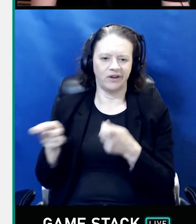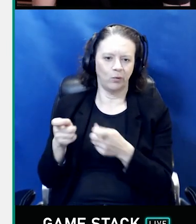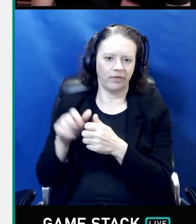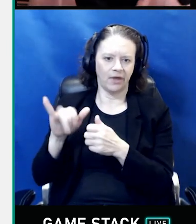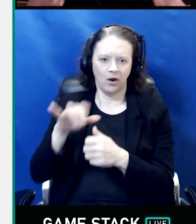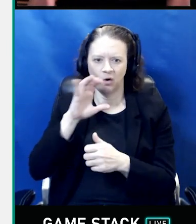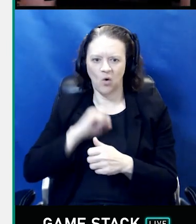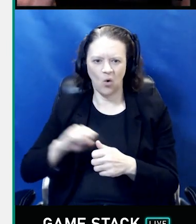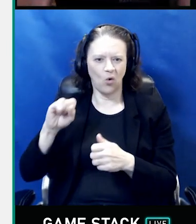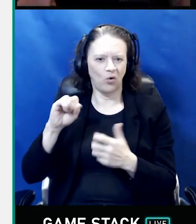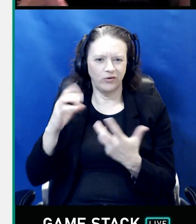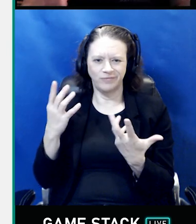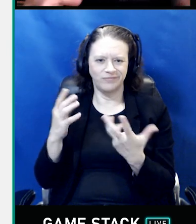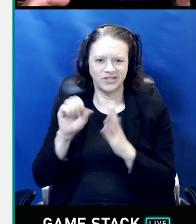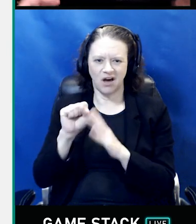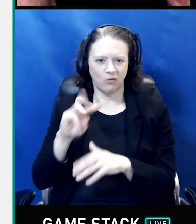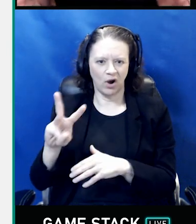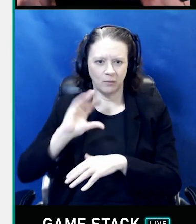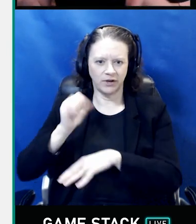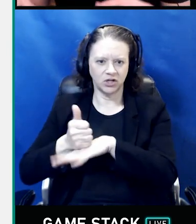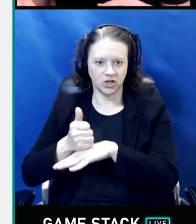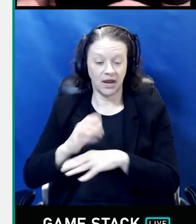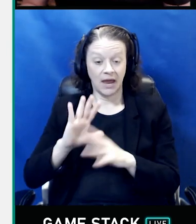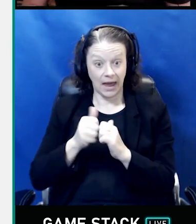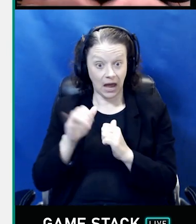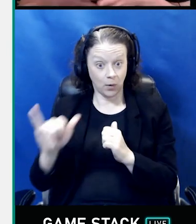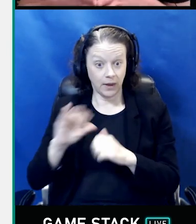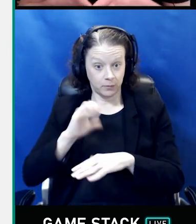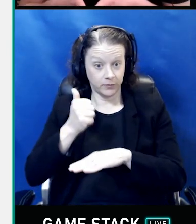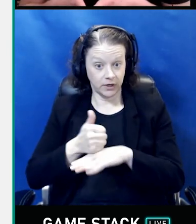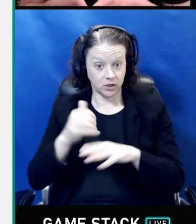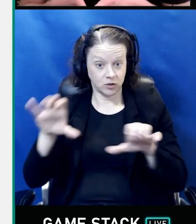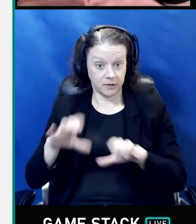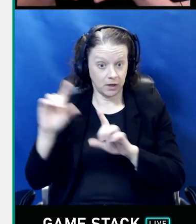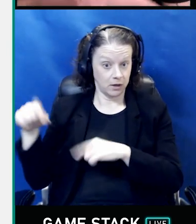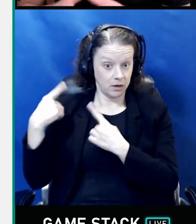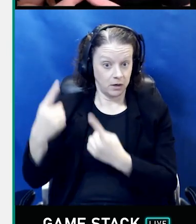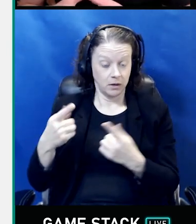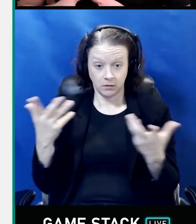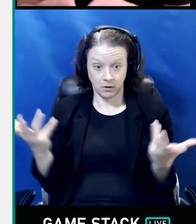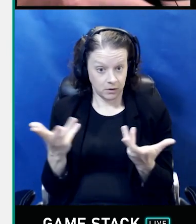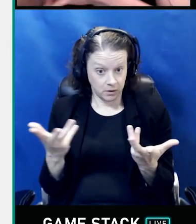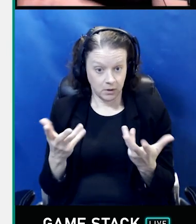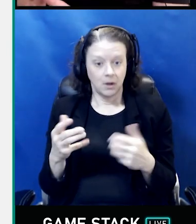In fact, the way that that implementation has been done Has been such that the hardware vendors in their drivers